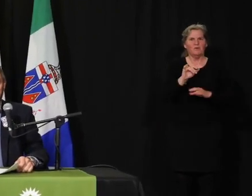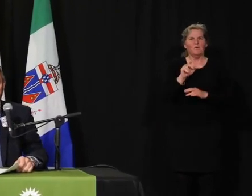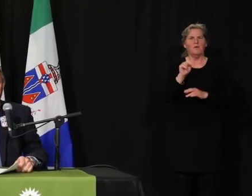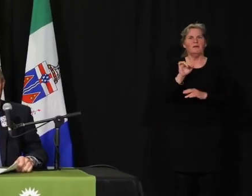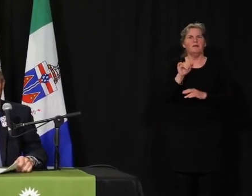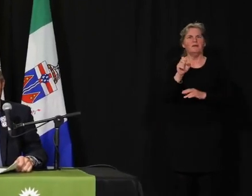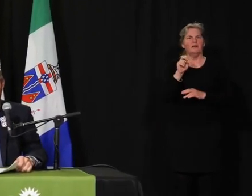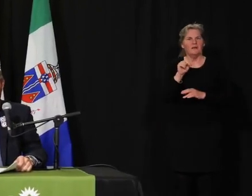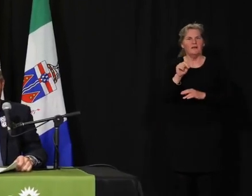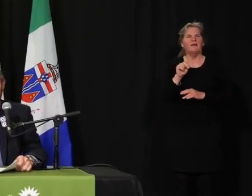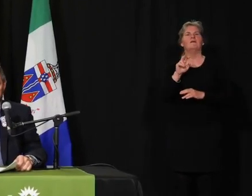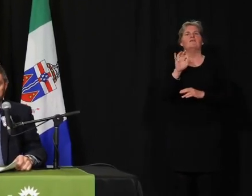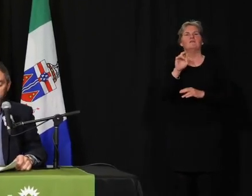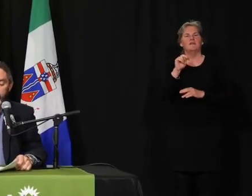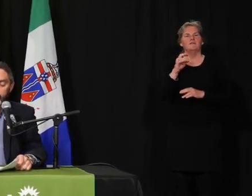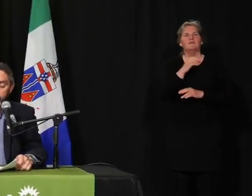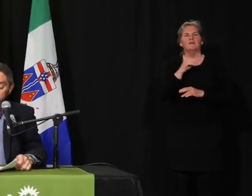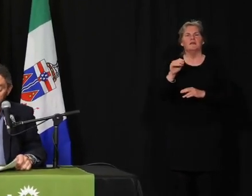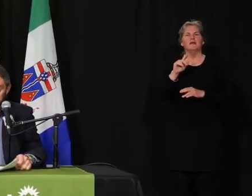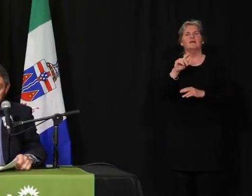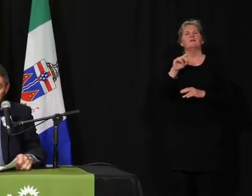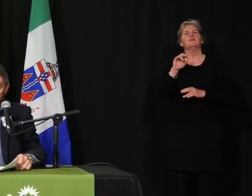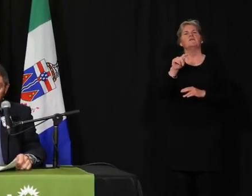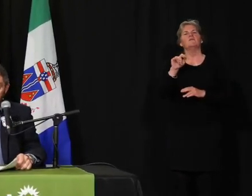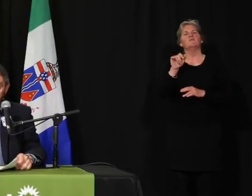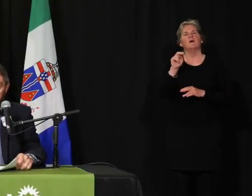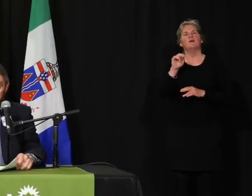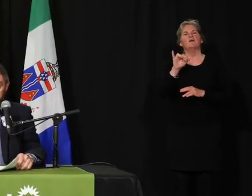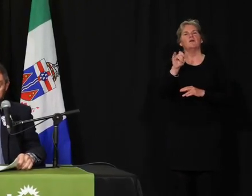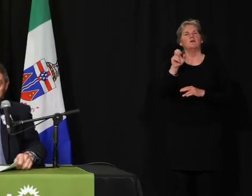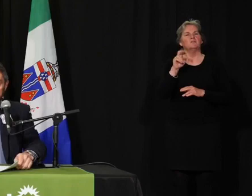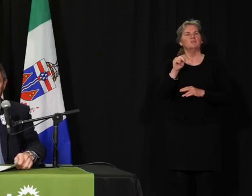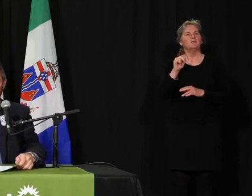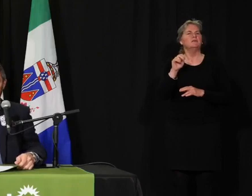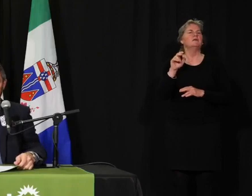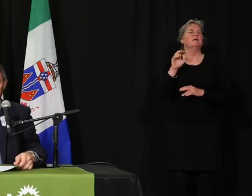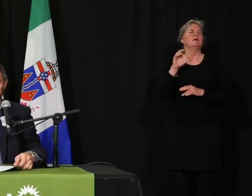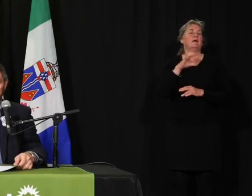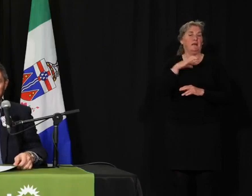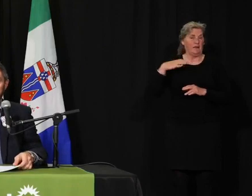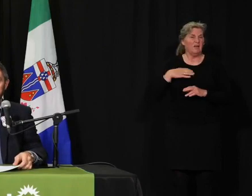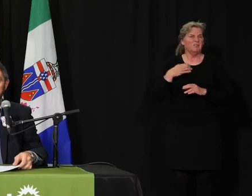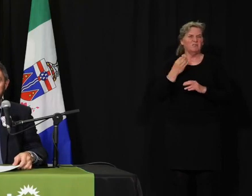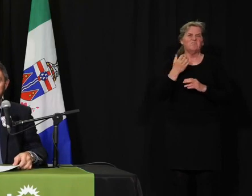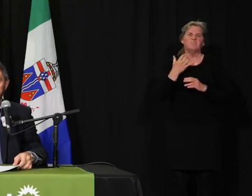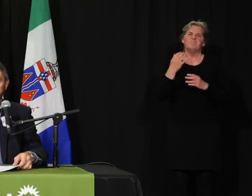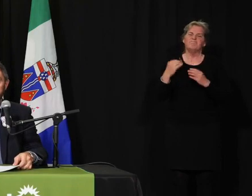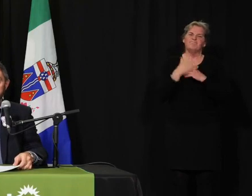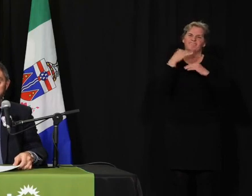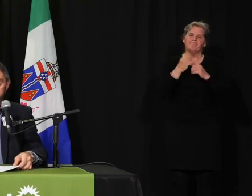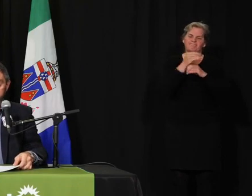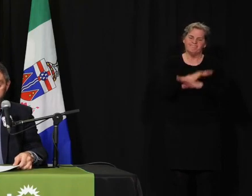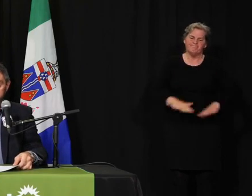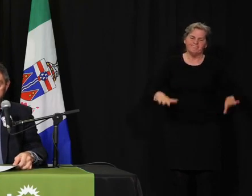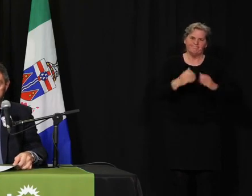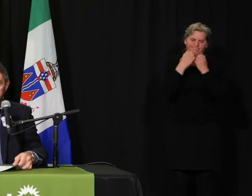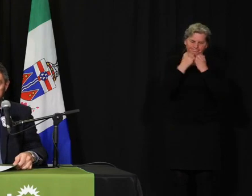Kwanlin Dün First Nation and the Taa'an Kwächän Council. I would like to begin with wishg a happy Independence Day to the